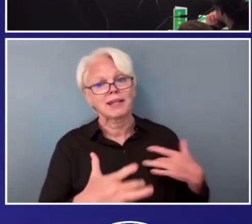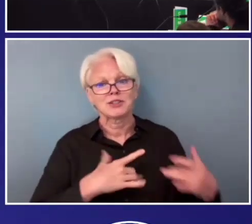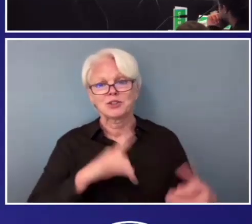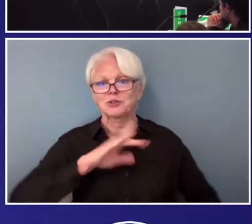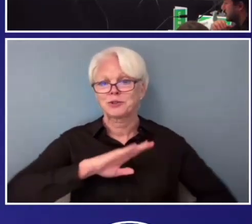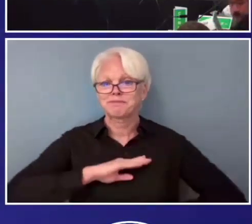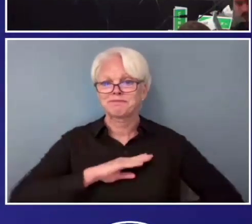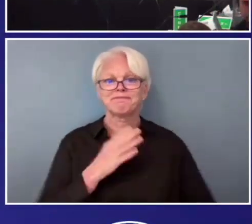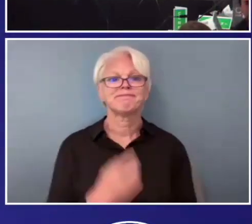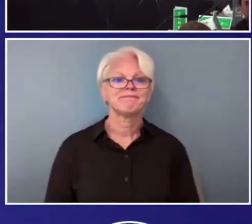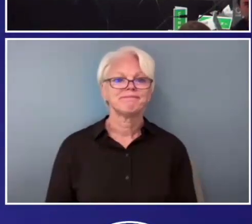Thank you, Bob.